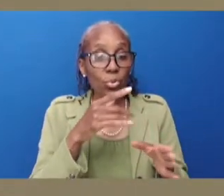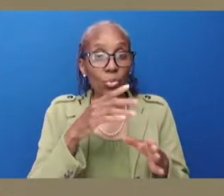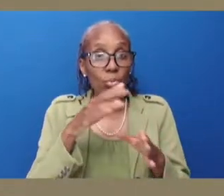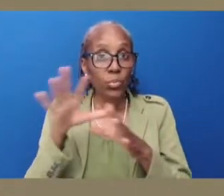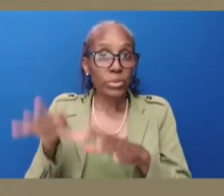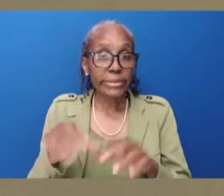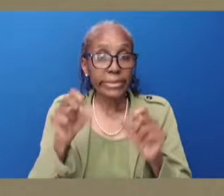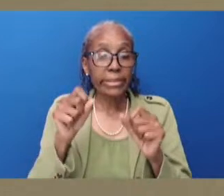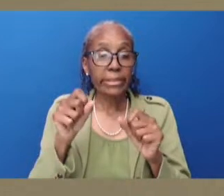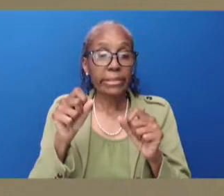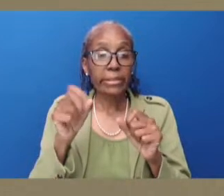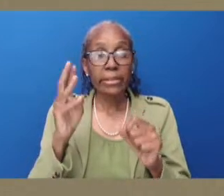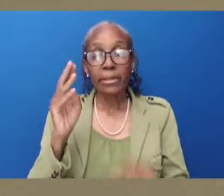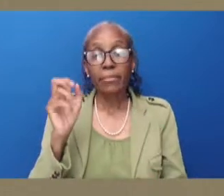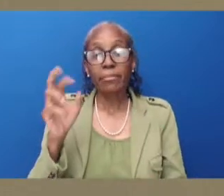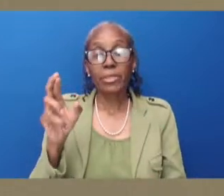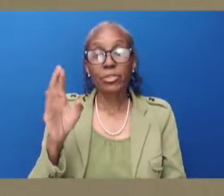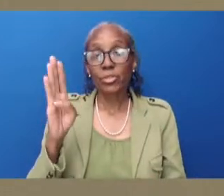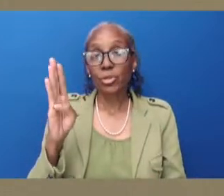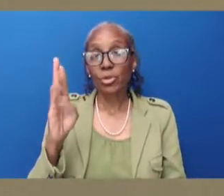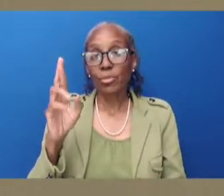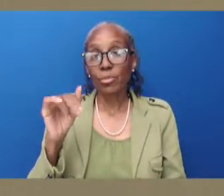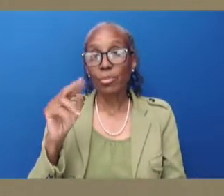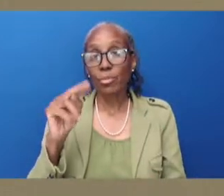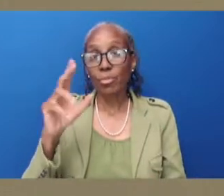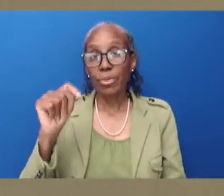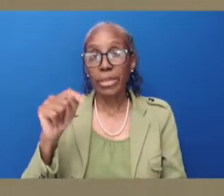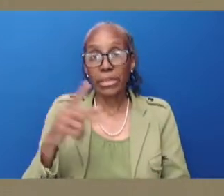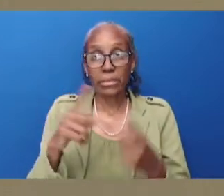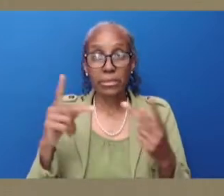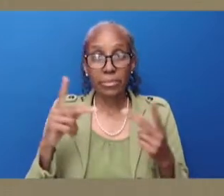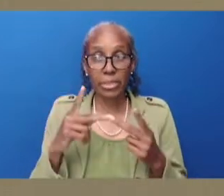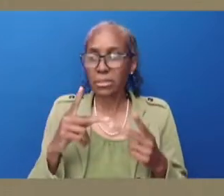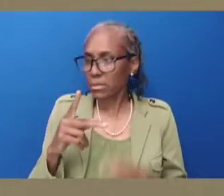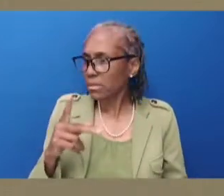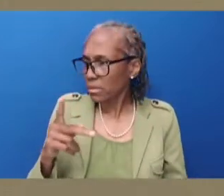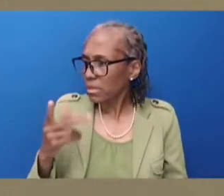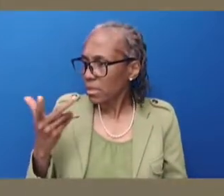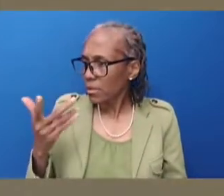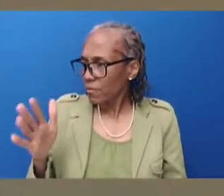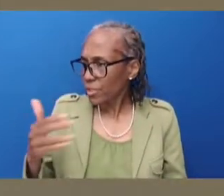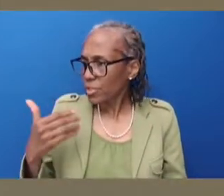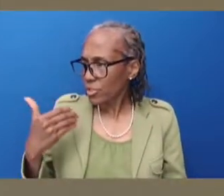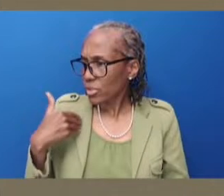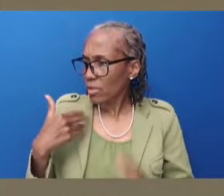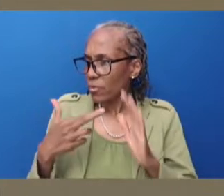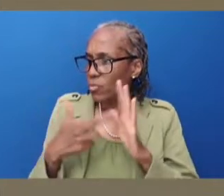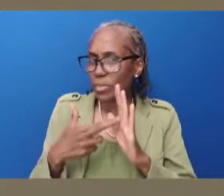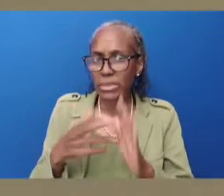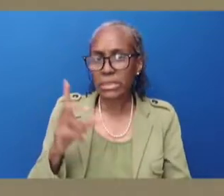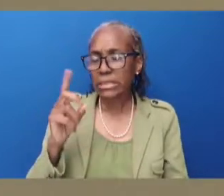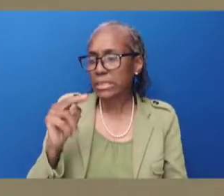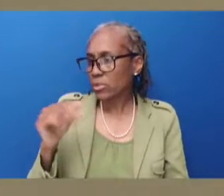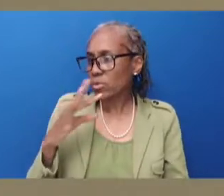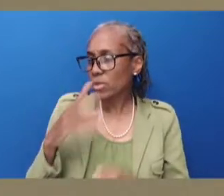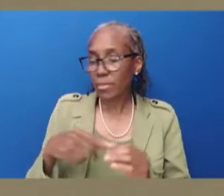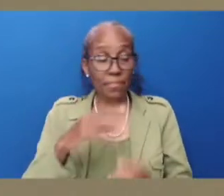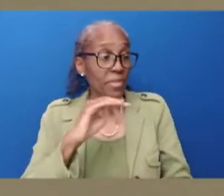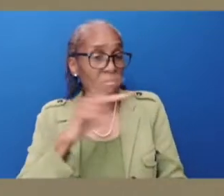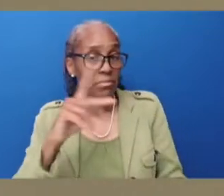I DIDN'T KNOW WE APPOINT THE PERSON THAT WILL TAKE MR. BRYANT 'S PLACE.